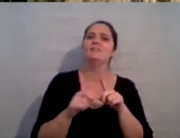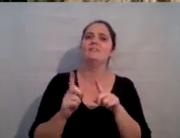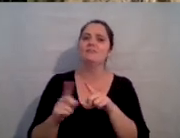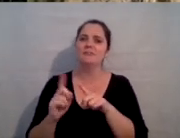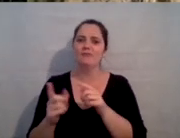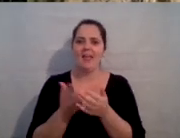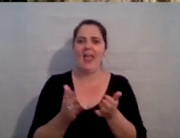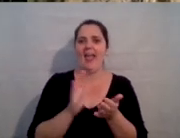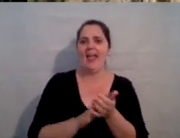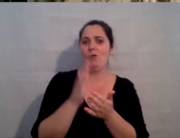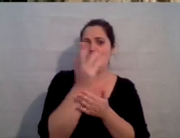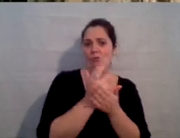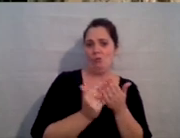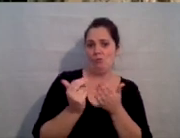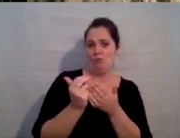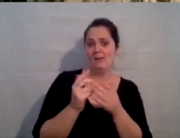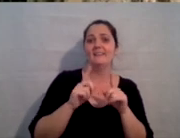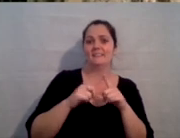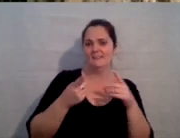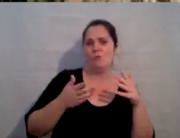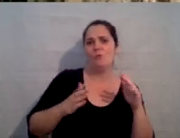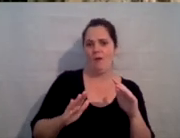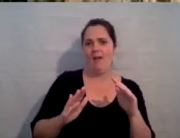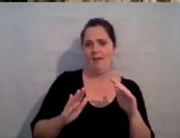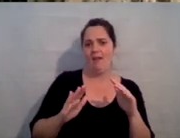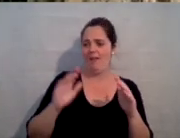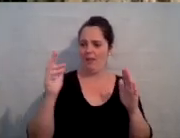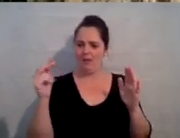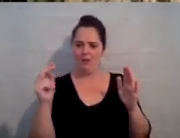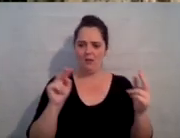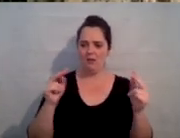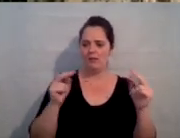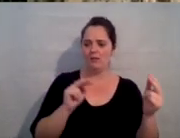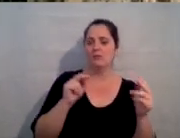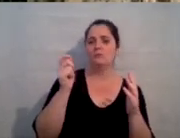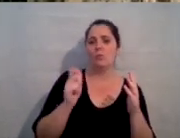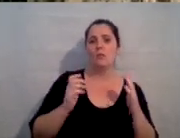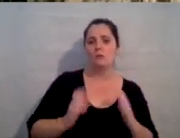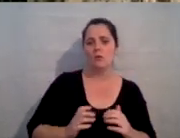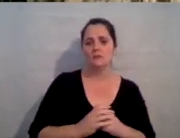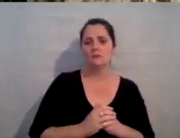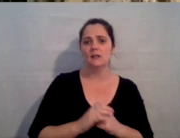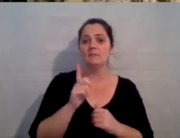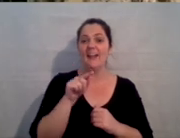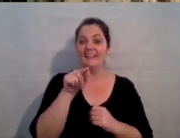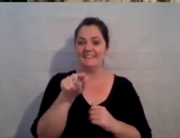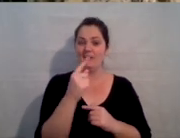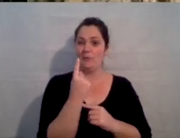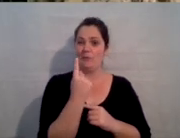that come out of approaching the body in different ways. But this is one system and it is still a system which is taught – it's this atelier